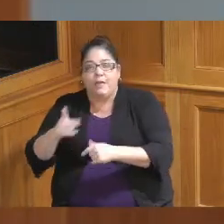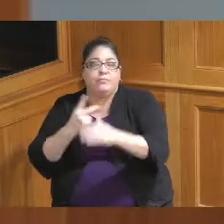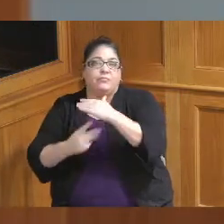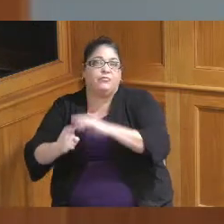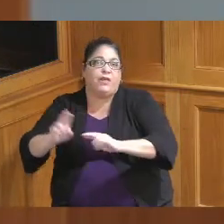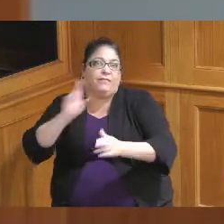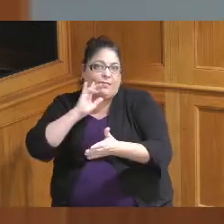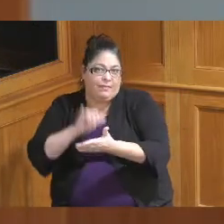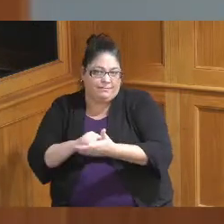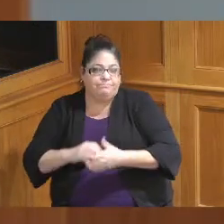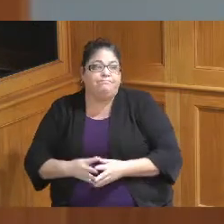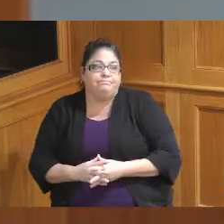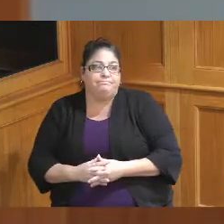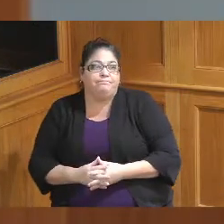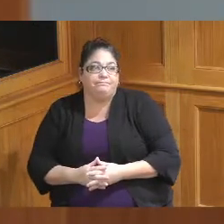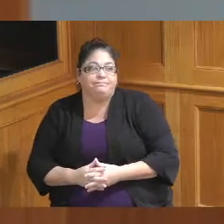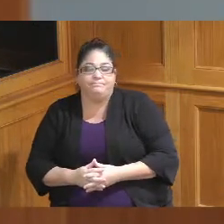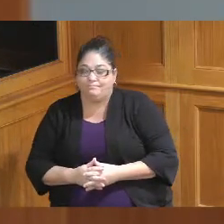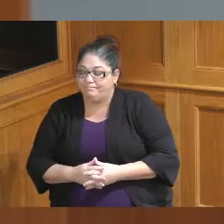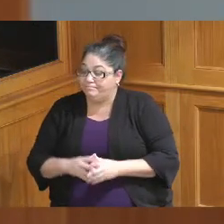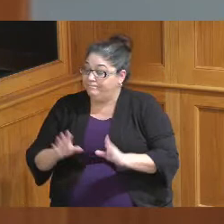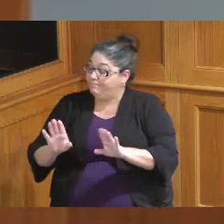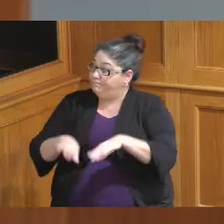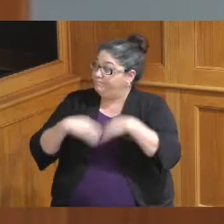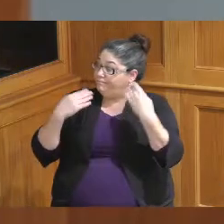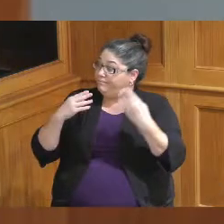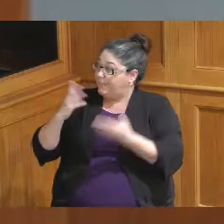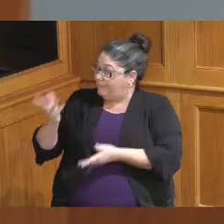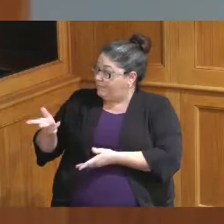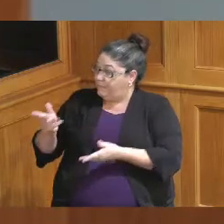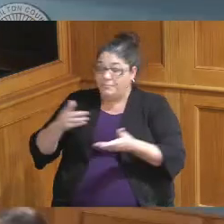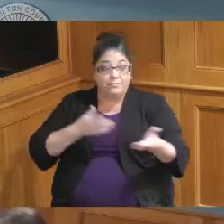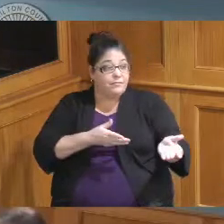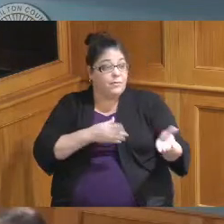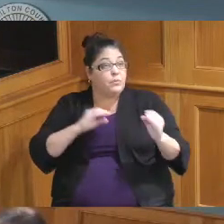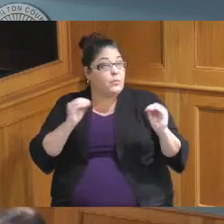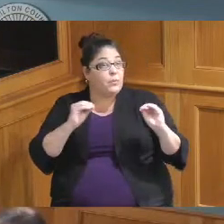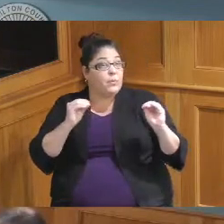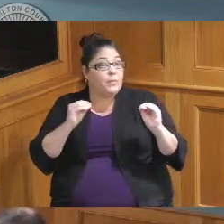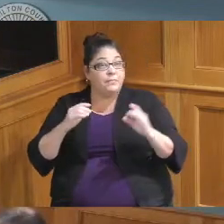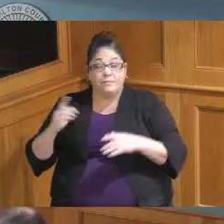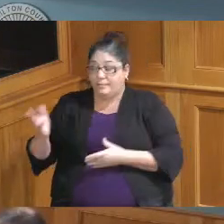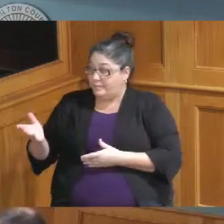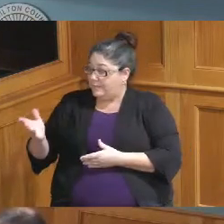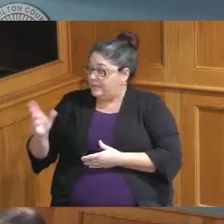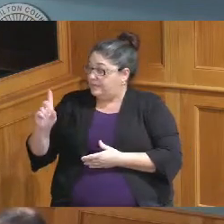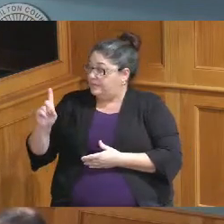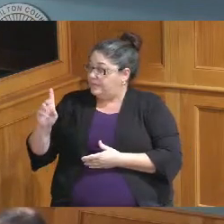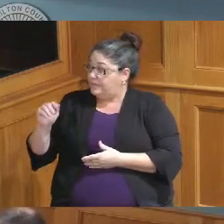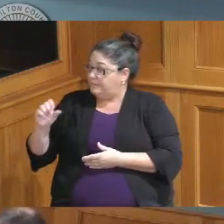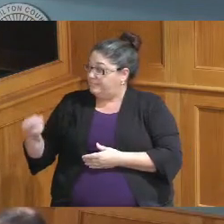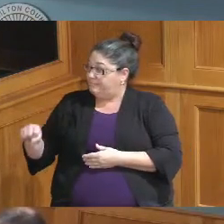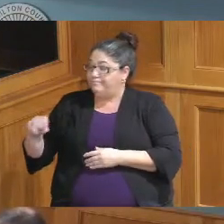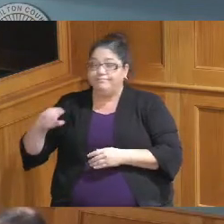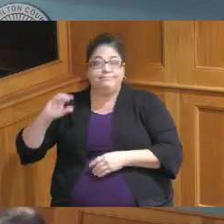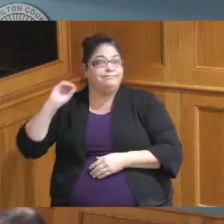might have okay I'll open it up Vice President D no questions Commissioner Dumas the zero why how